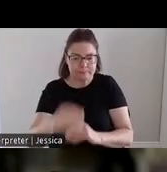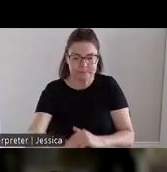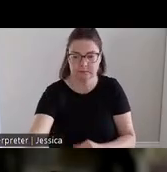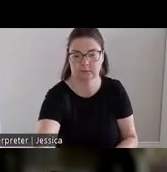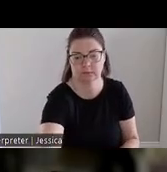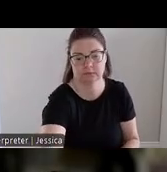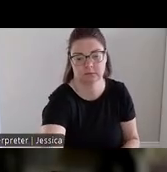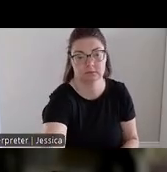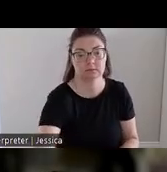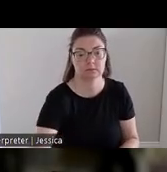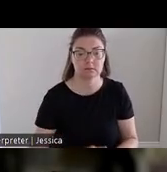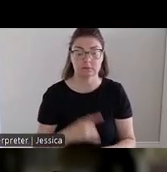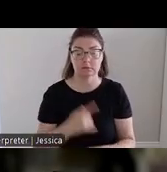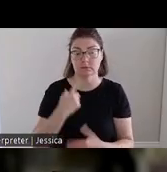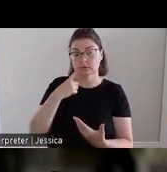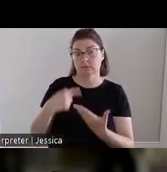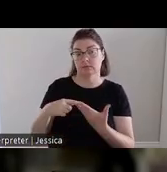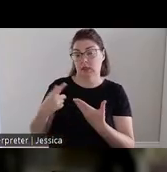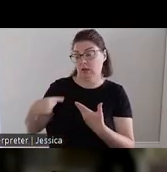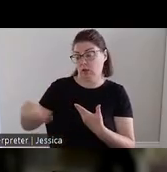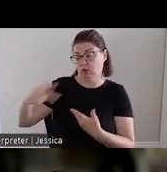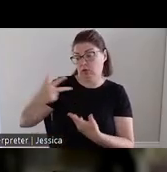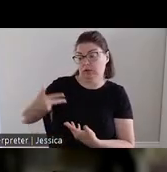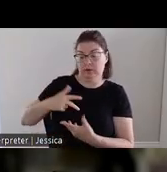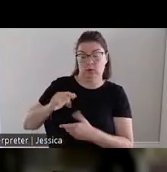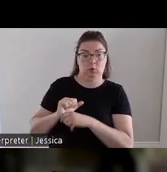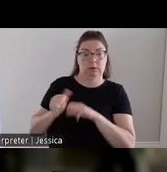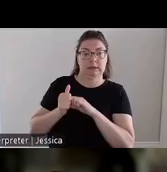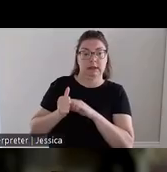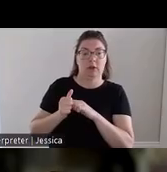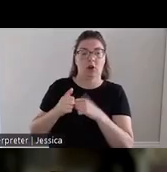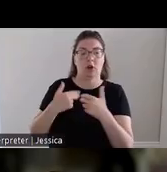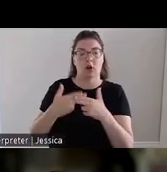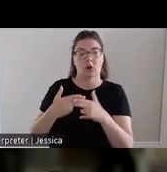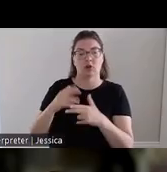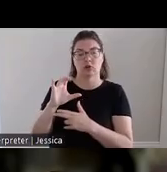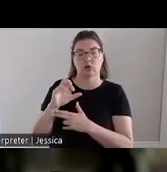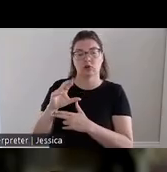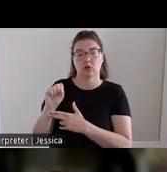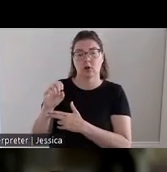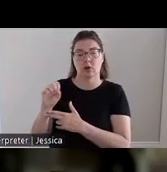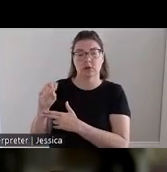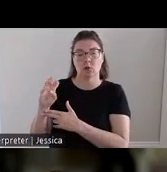that we've been doing collaboratively on a crosswalk between different forms of